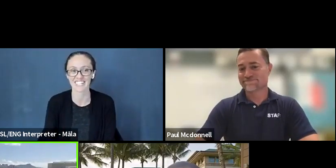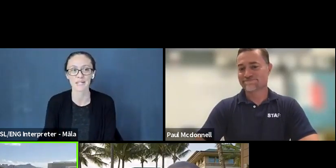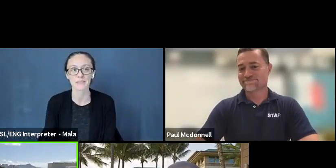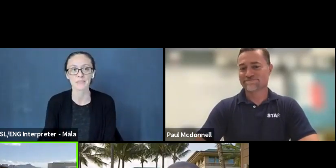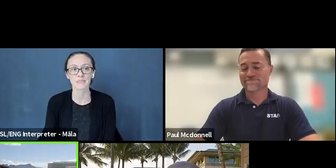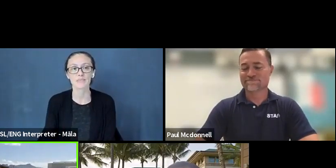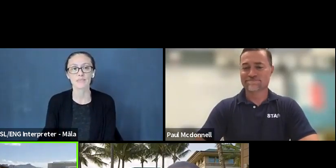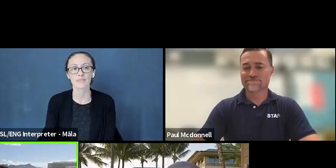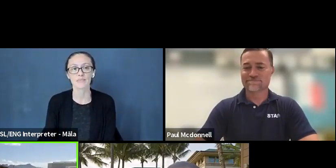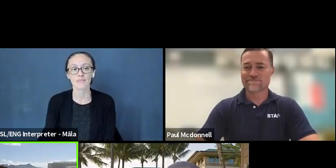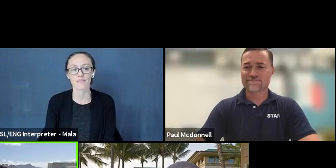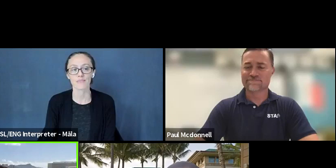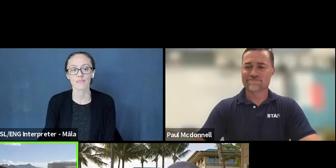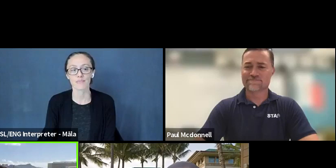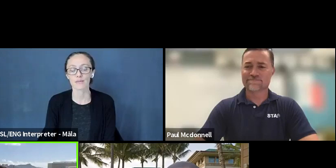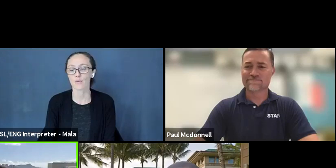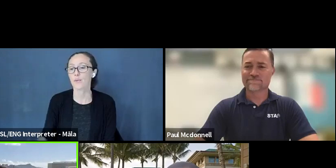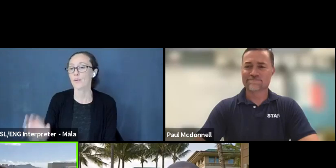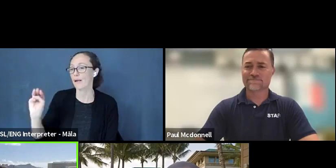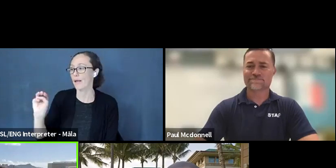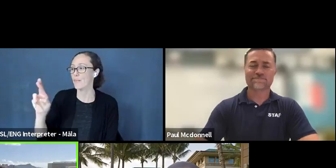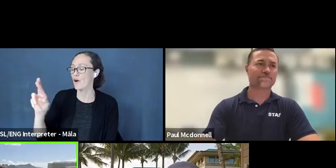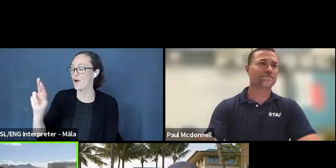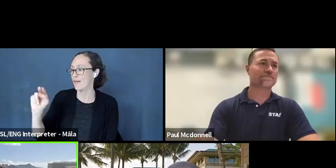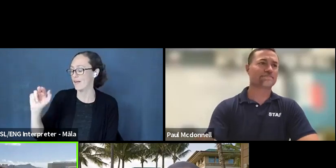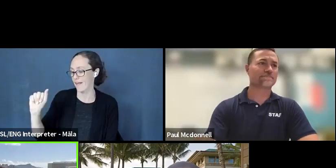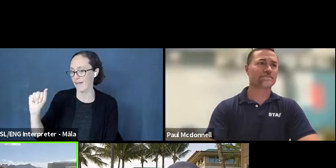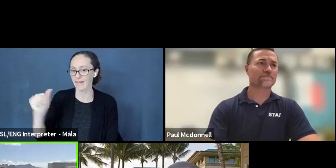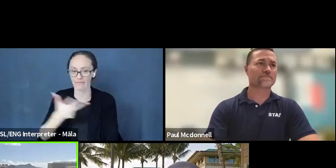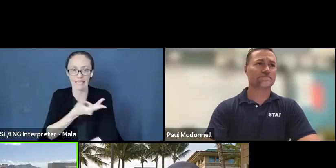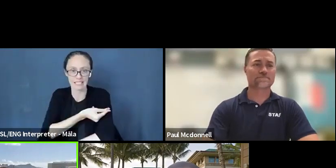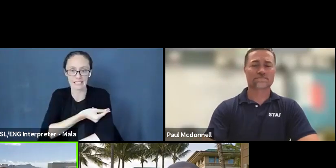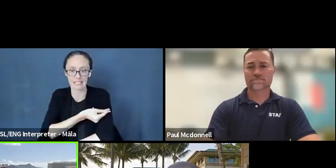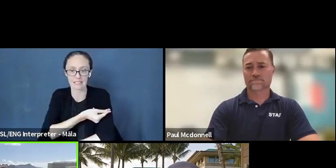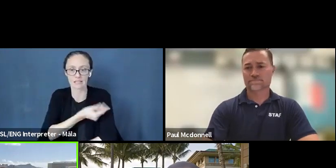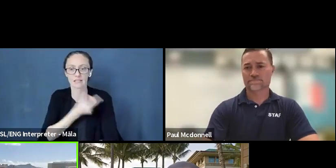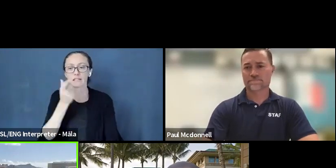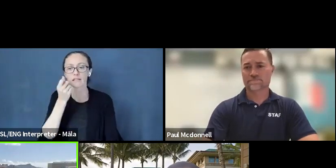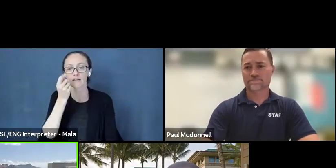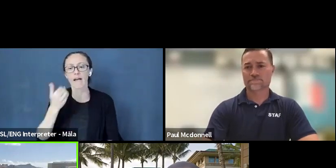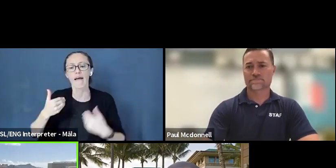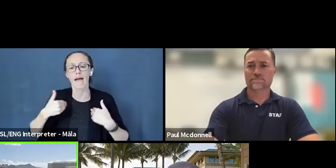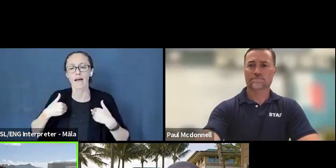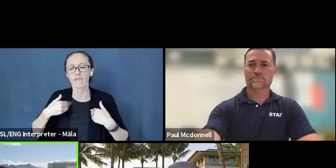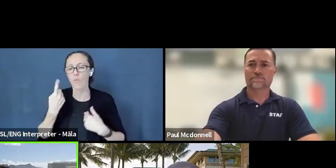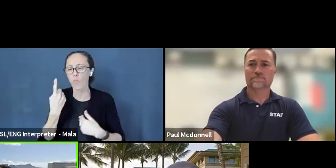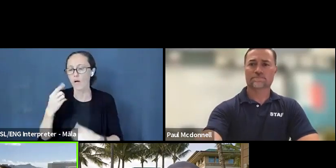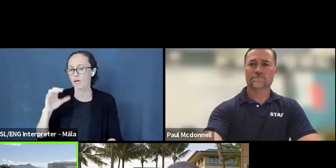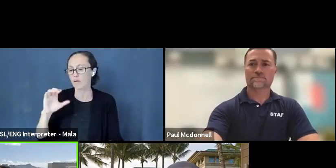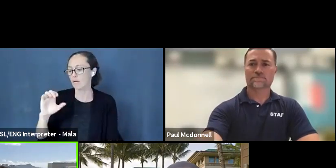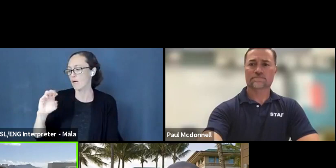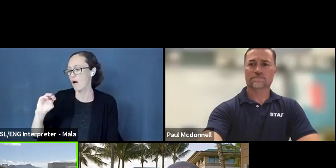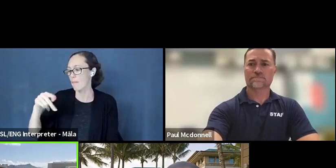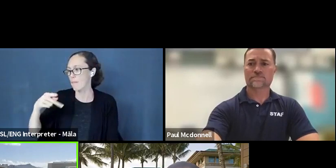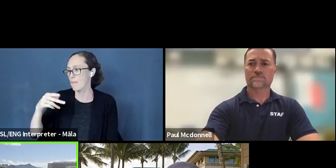Messenger RNA vaccines, they do contain a compound called nucleic acid which is genetic